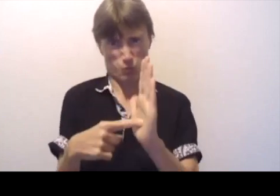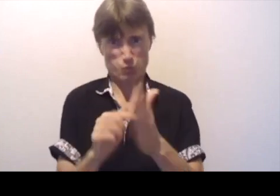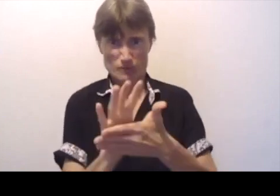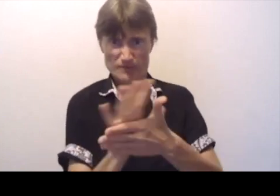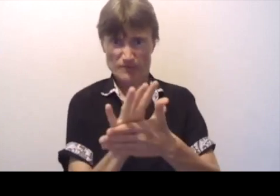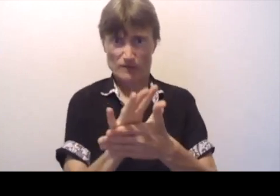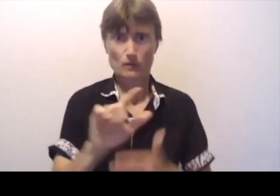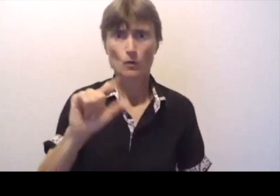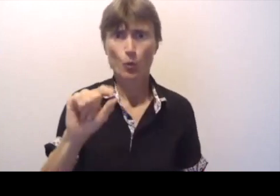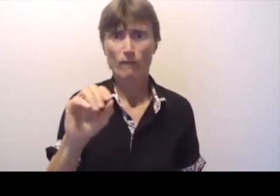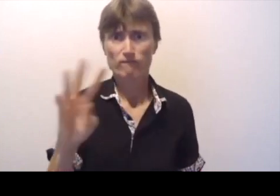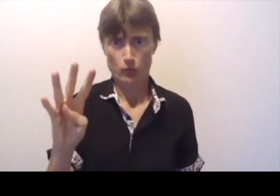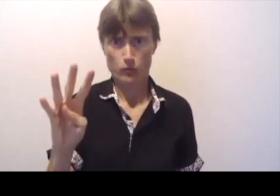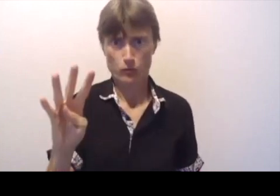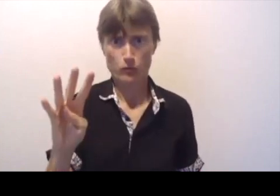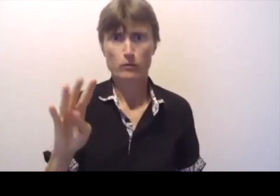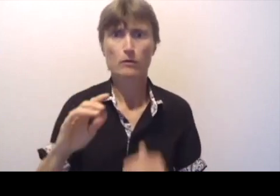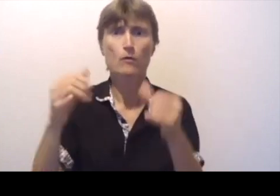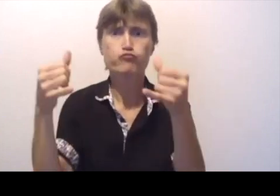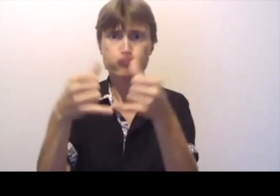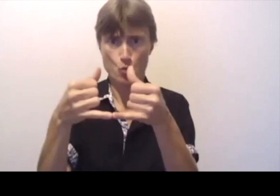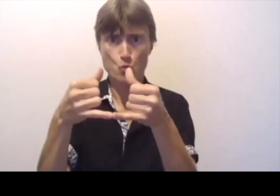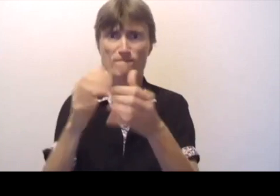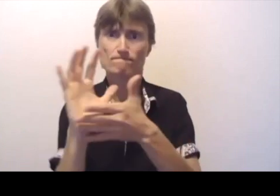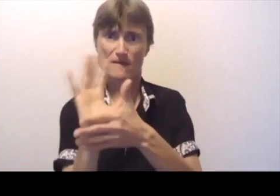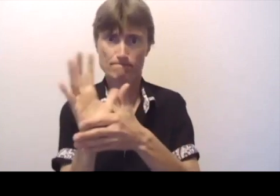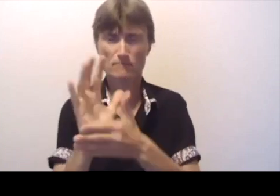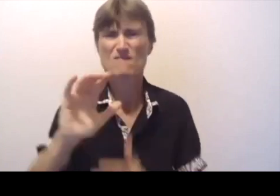oscar-winning film called ryan it was an animated short made by